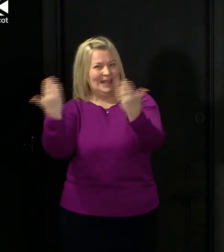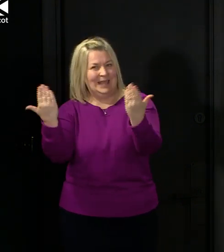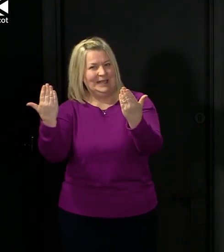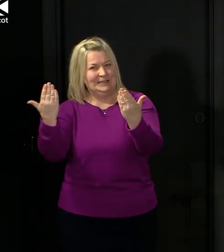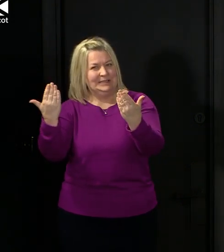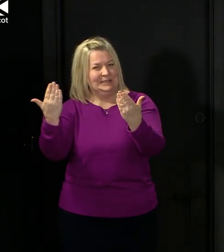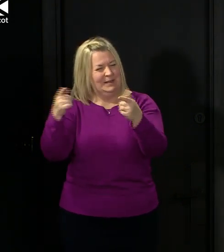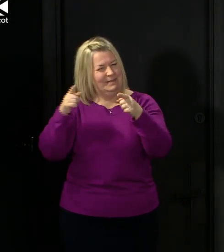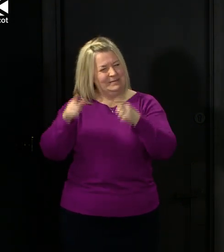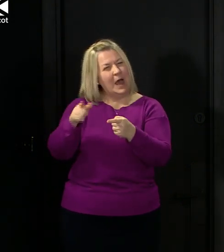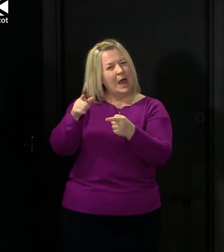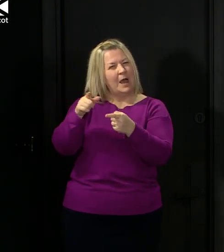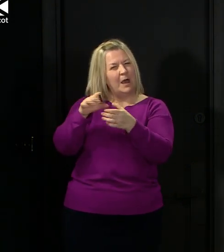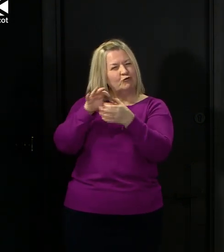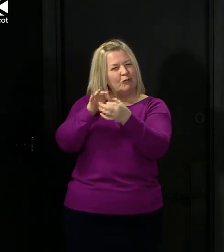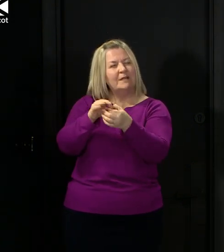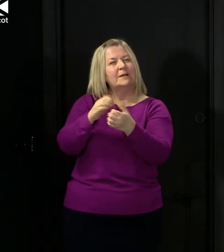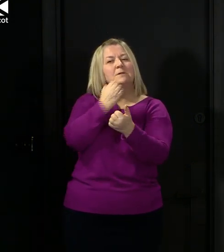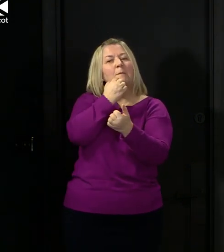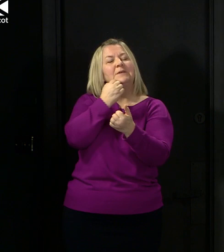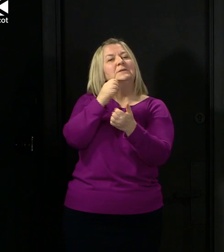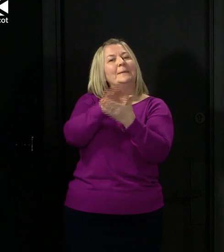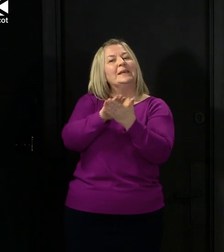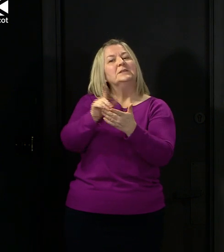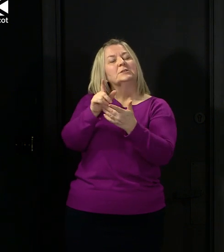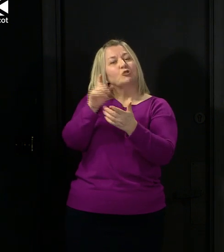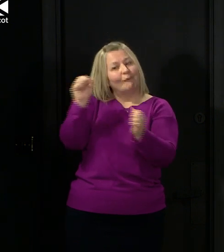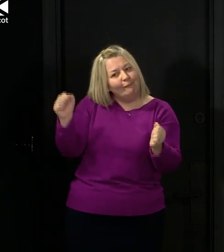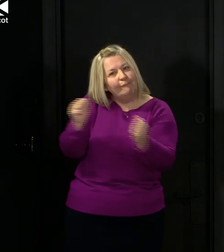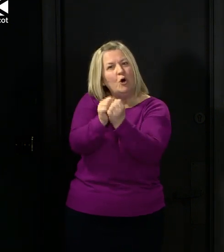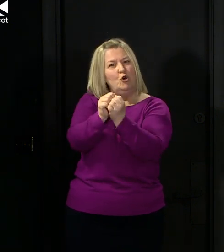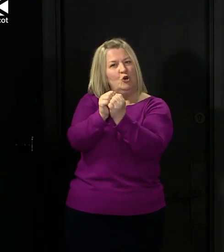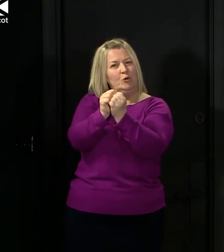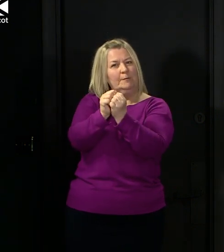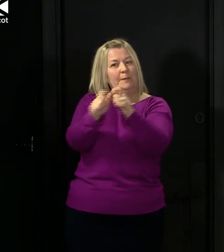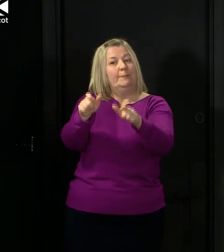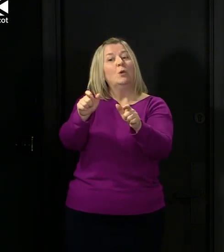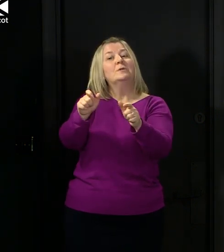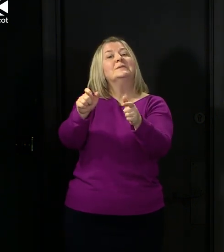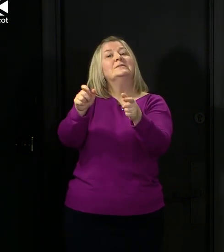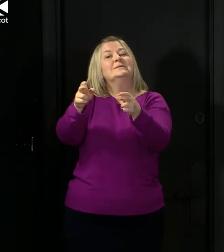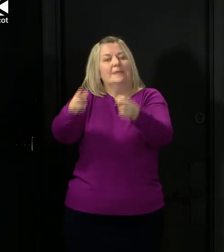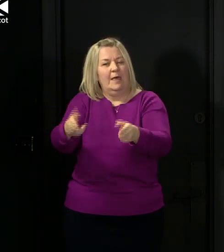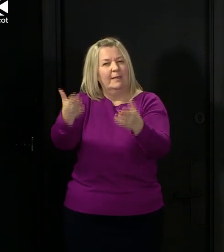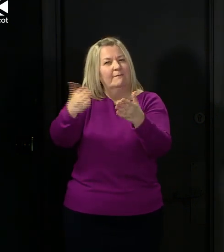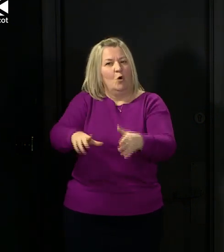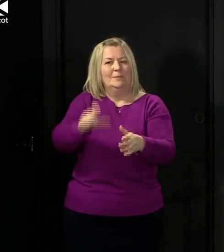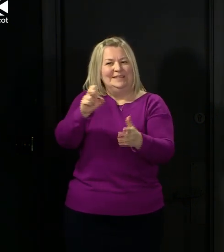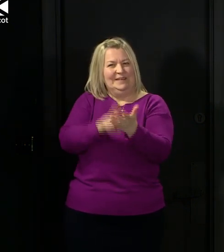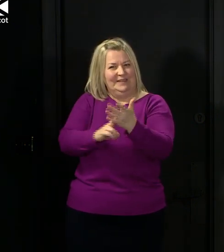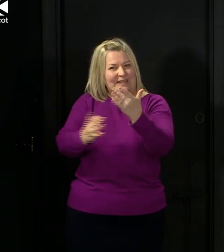cases of Covid-19. So the numbers I've announced yesterday and today of two deaths on each